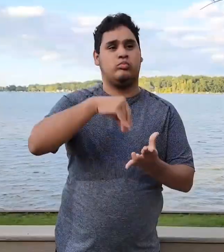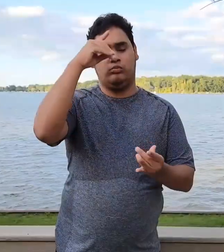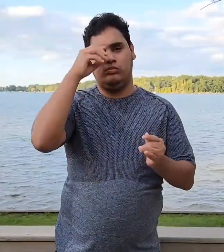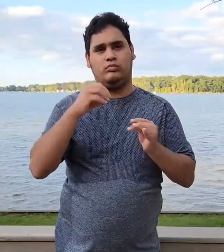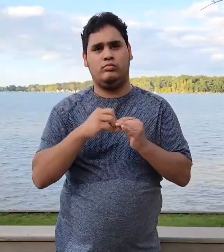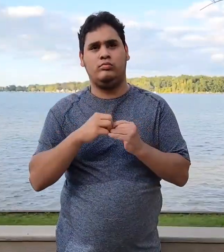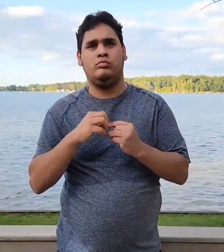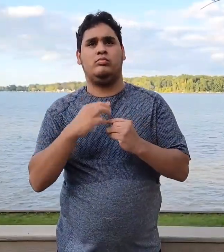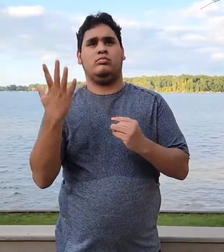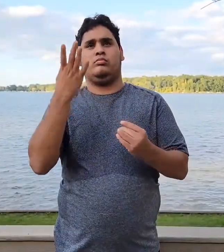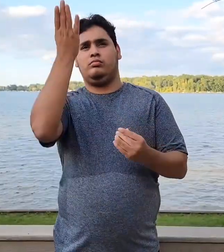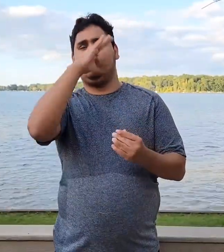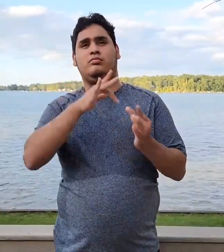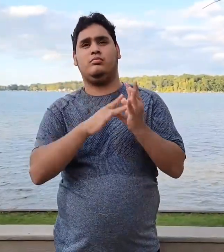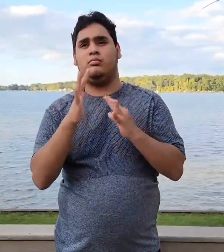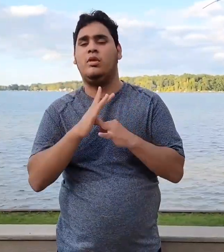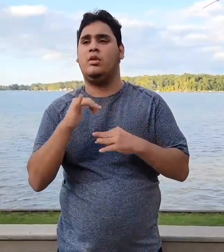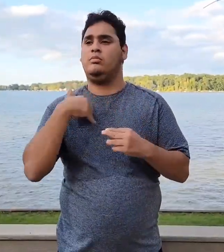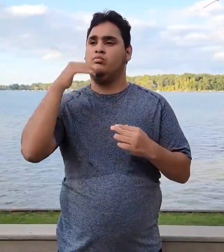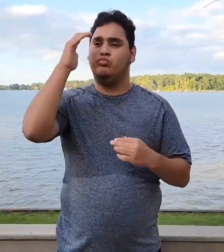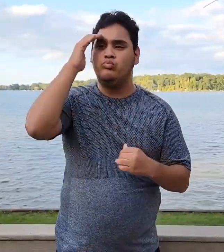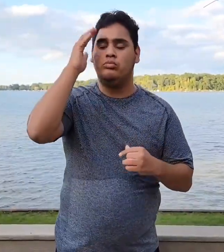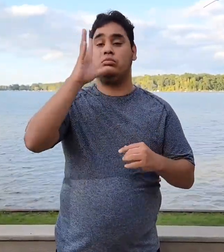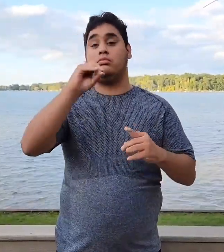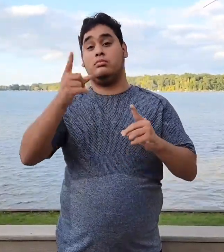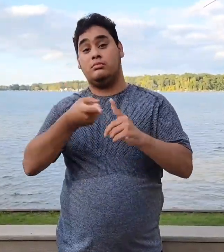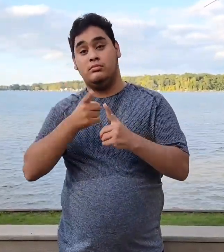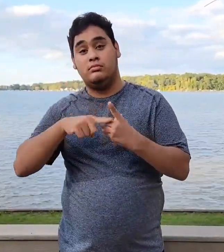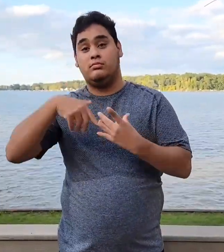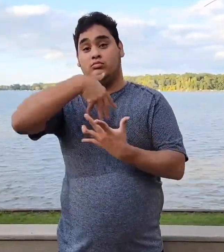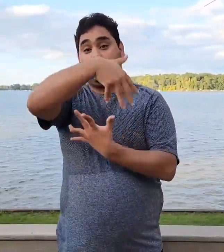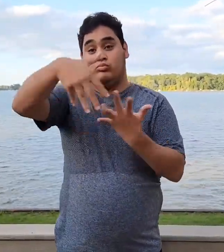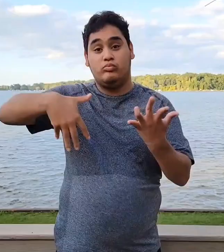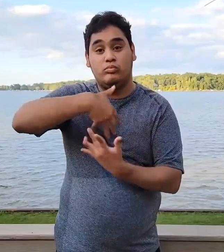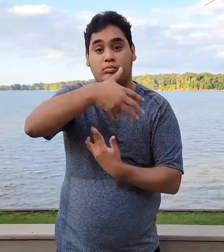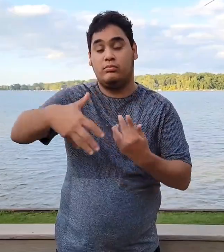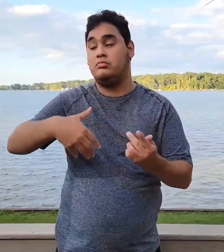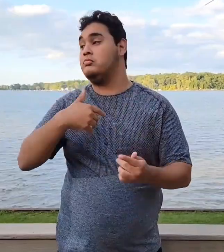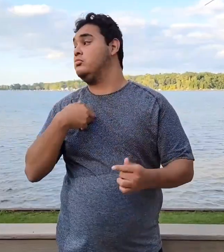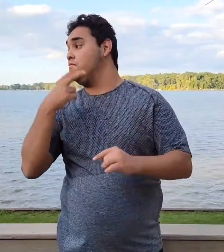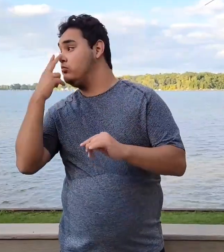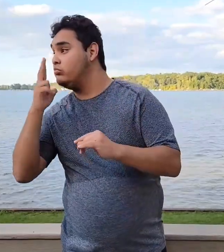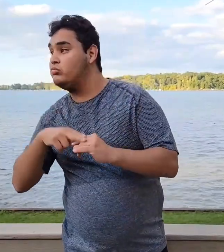Yahir: We learned about the Lord Jesus, we made new friends, we had fun